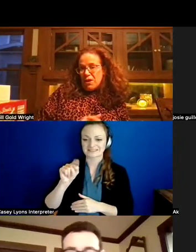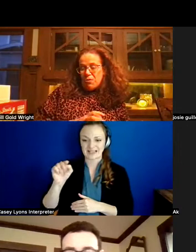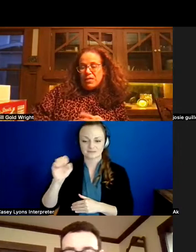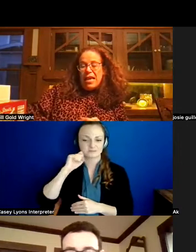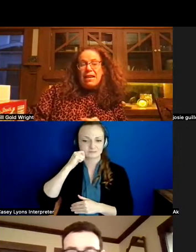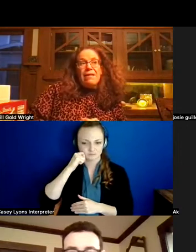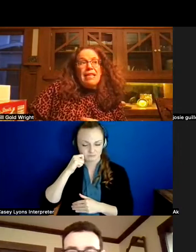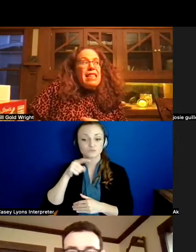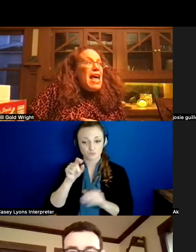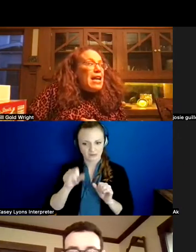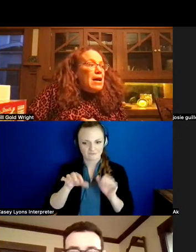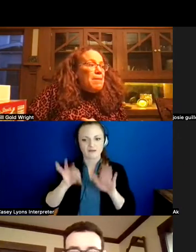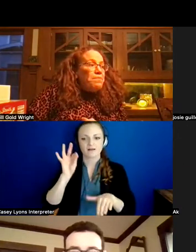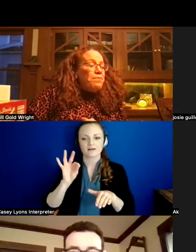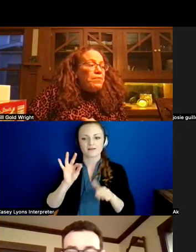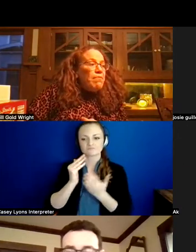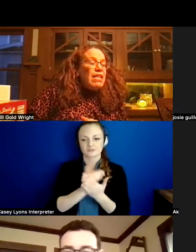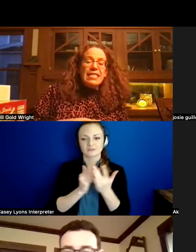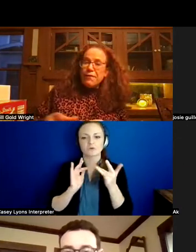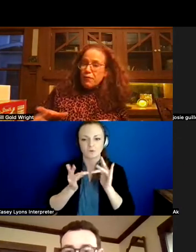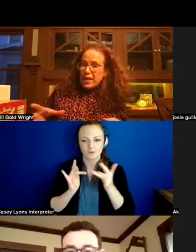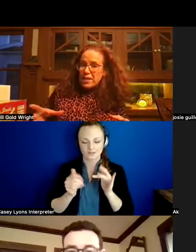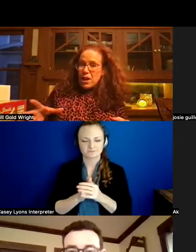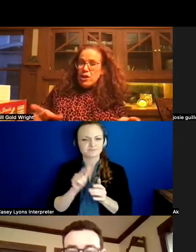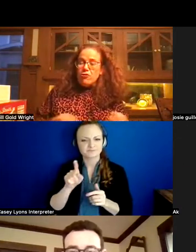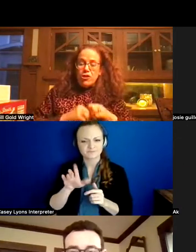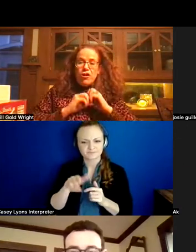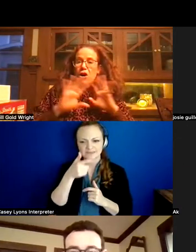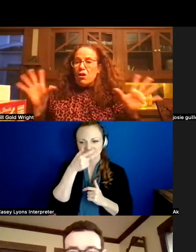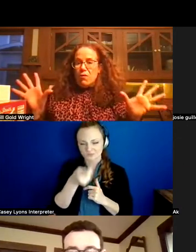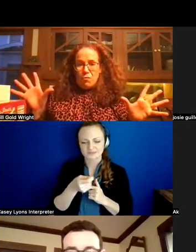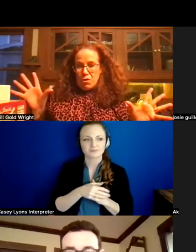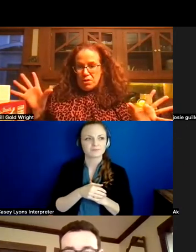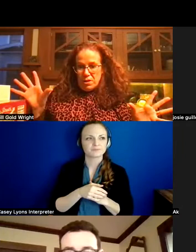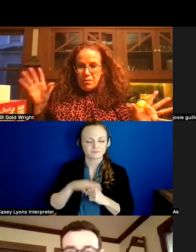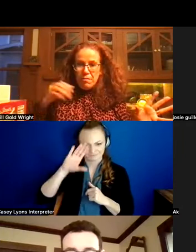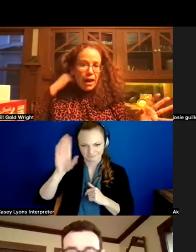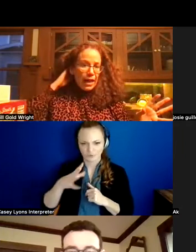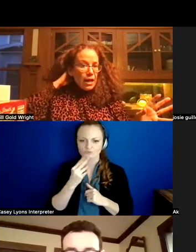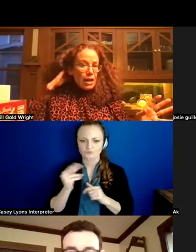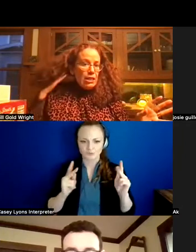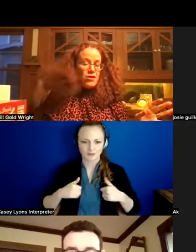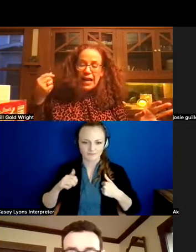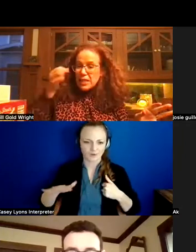about ferocet that different. You know. Jews are all over the world right in the diaspora